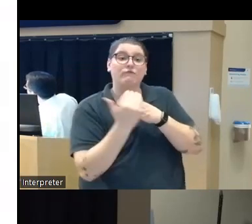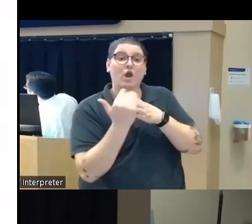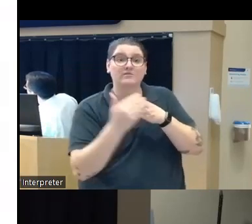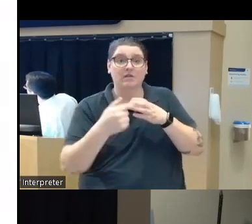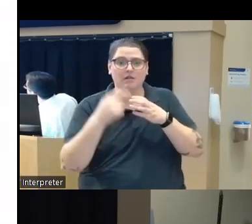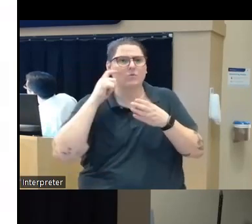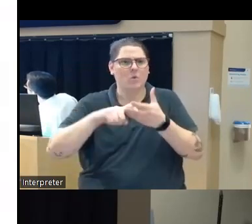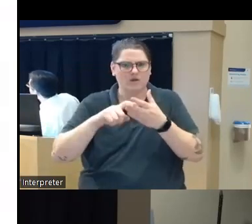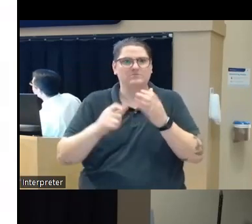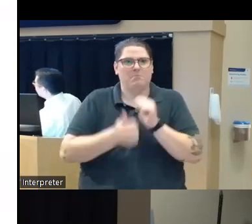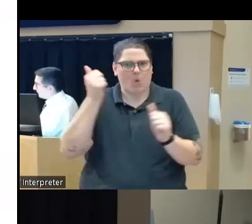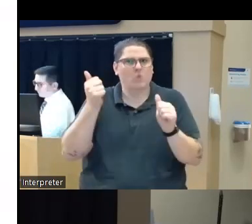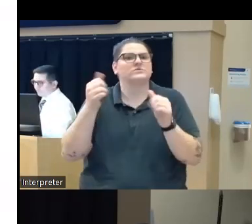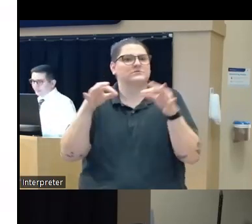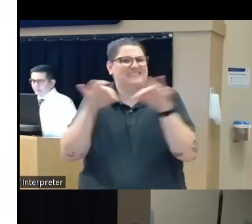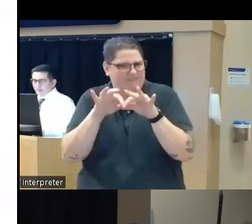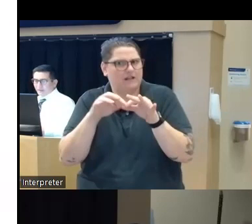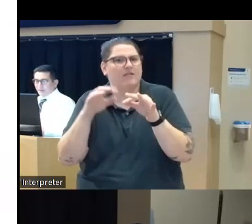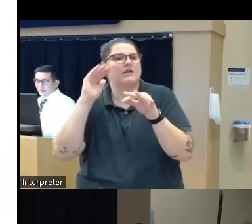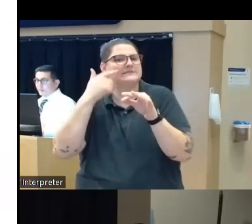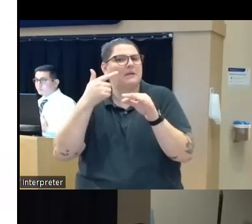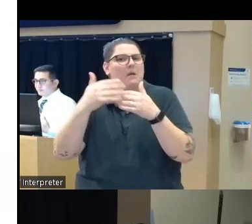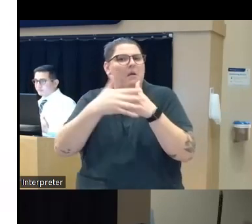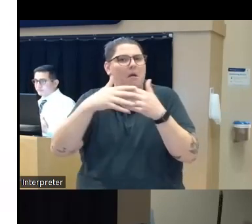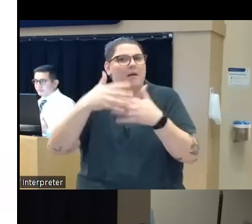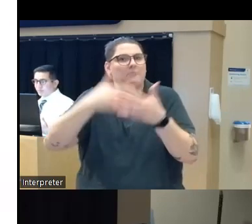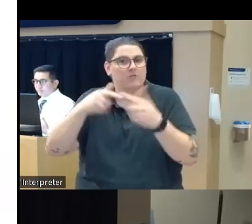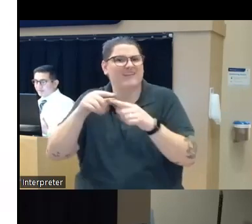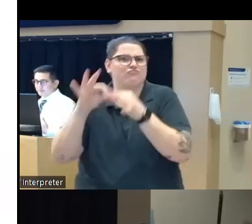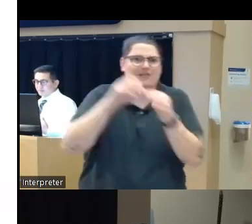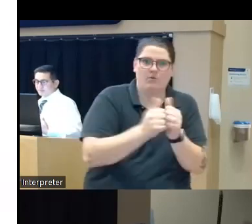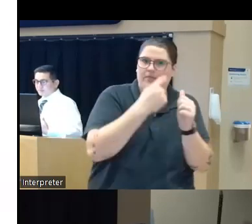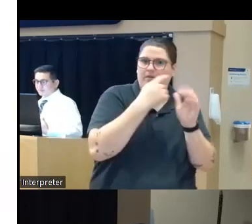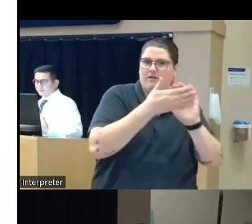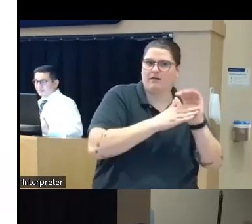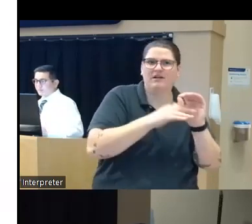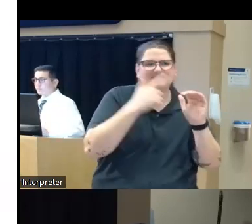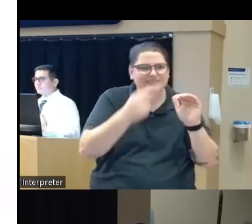significantly related um and that was really interesting in Pro Band so it seems that you